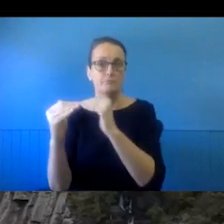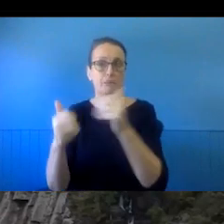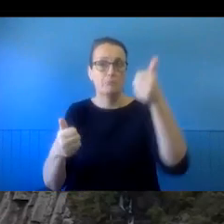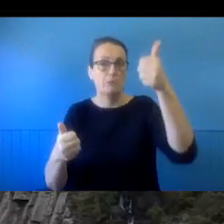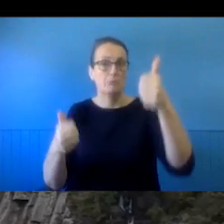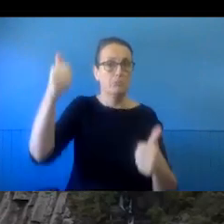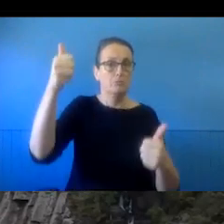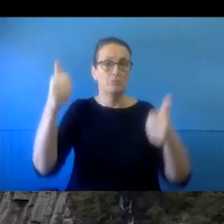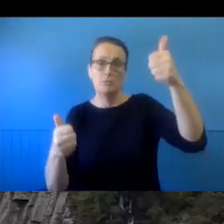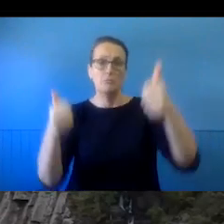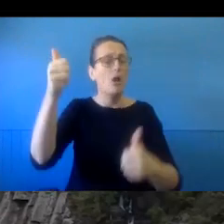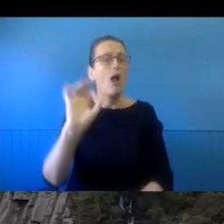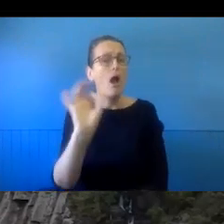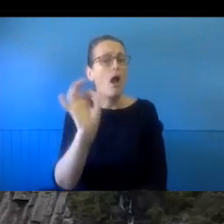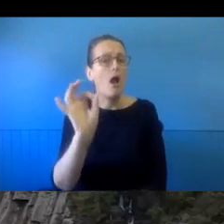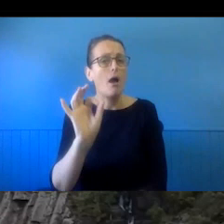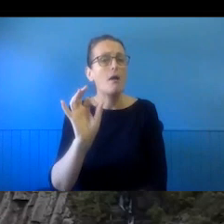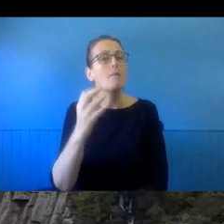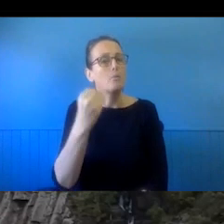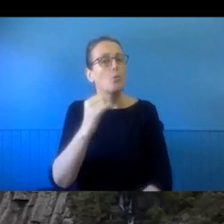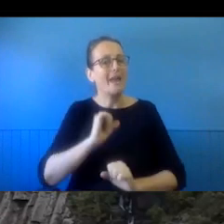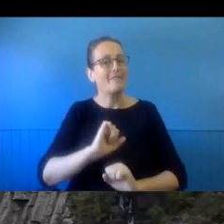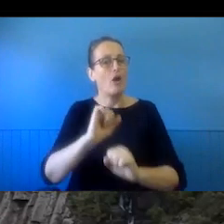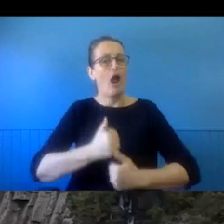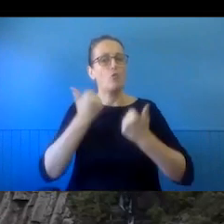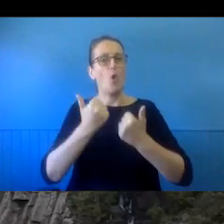but we'll all have different individual relationships to